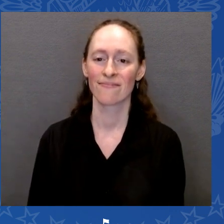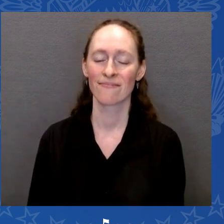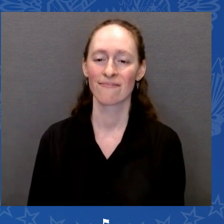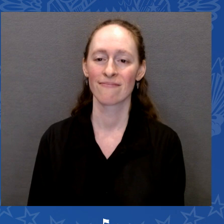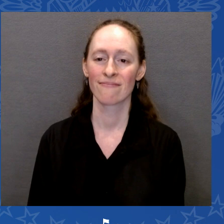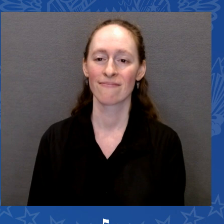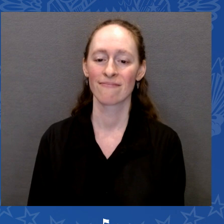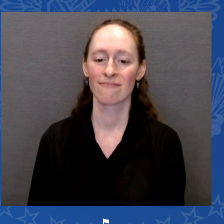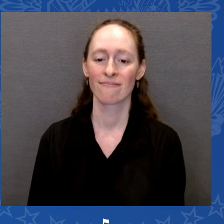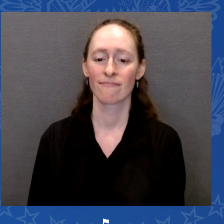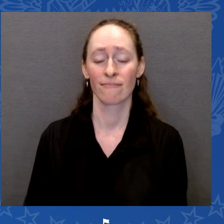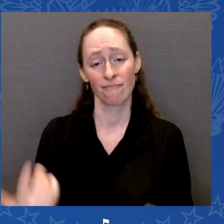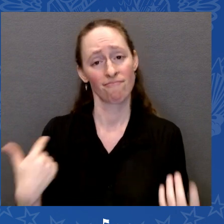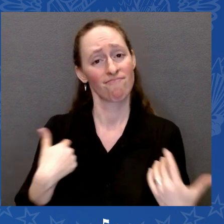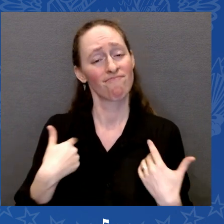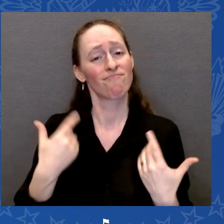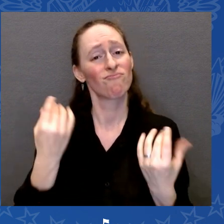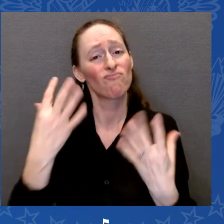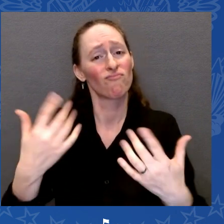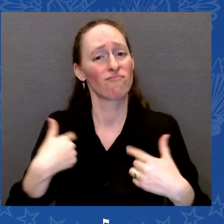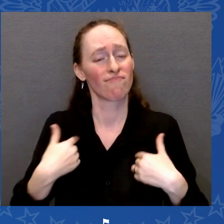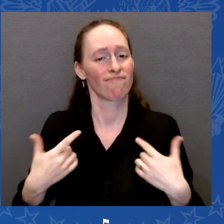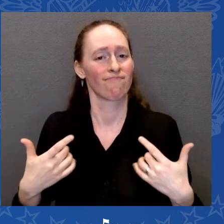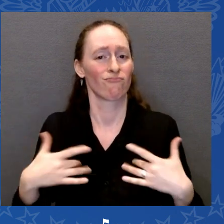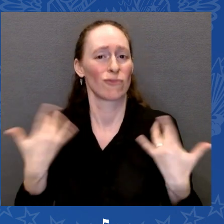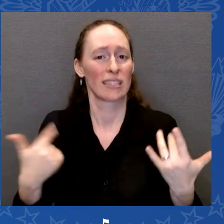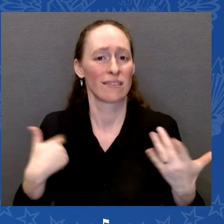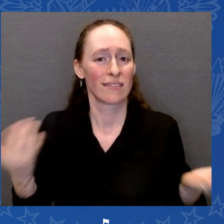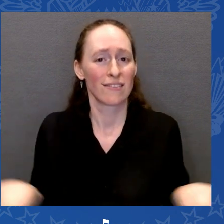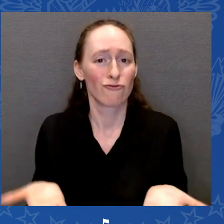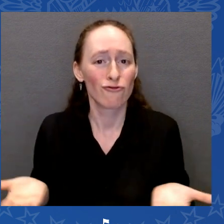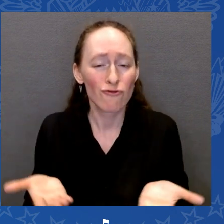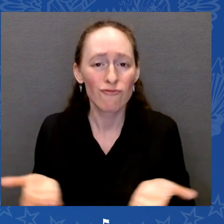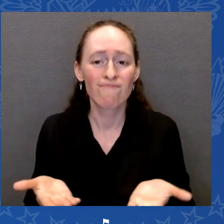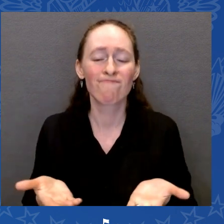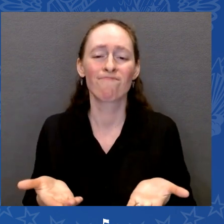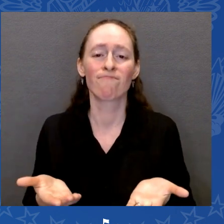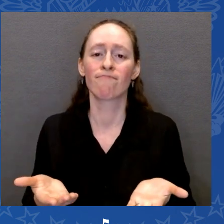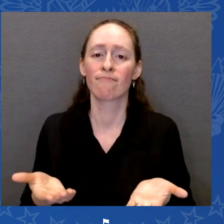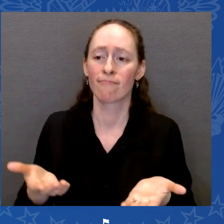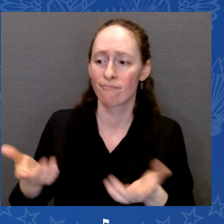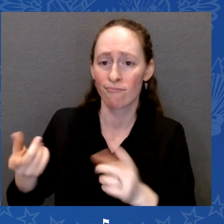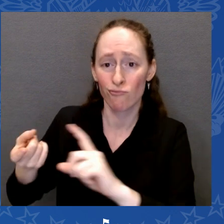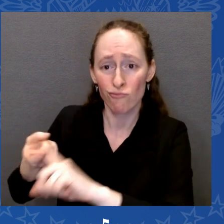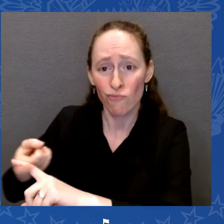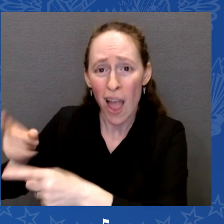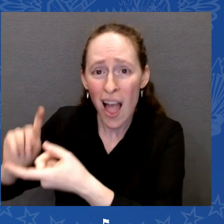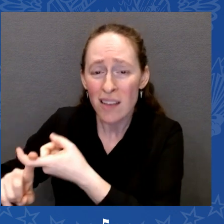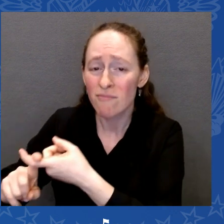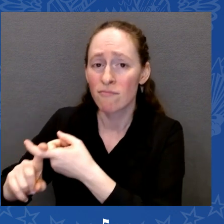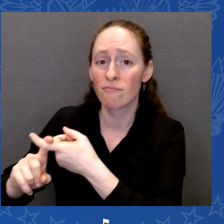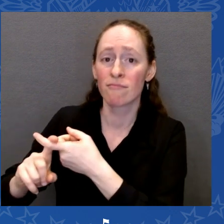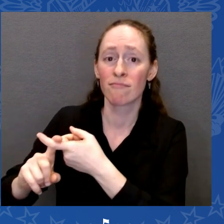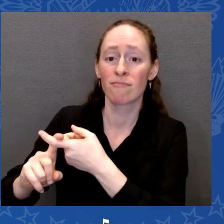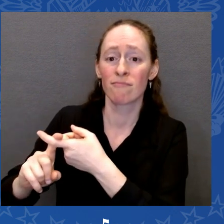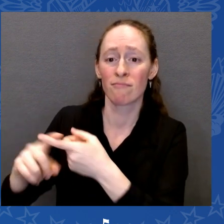my hero, Jackie Haggerty, from Newtown, Connecticut, to introduce to you tonight are honored guest guests.